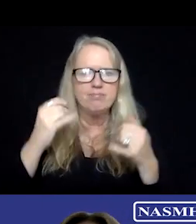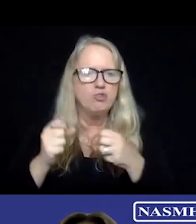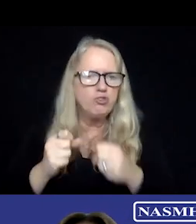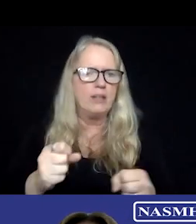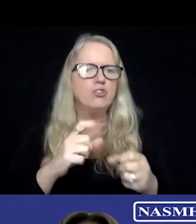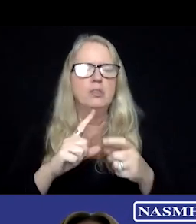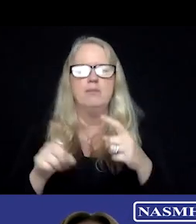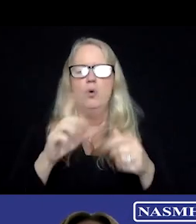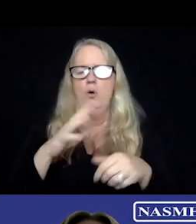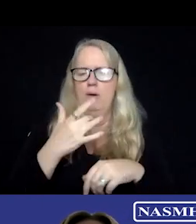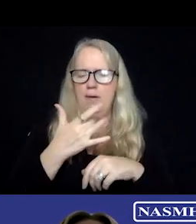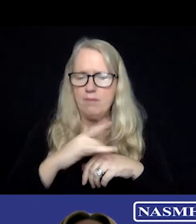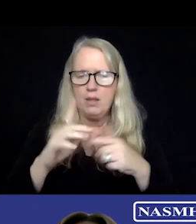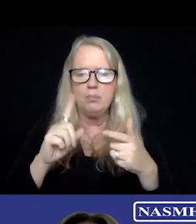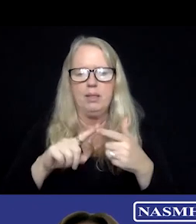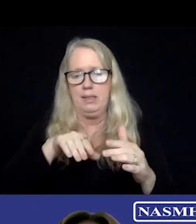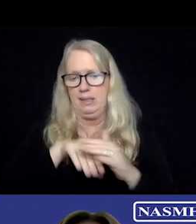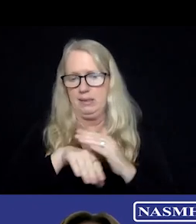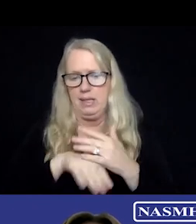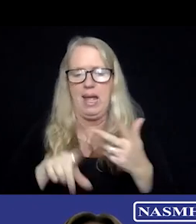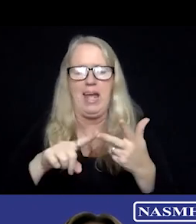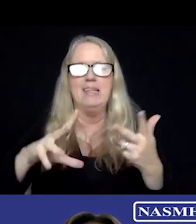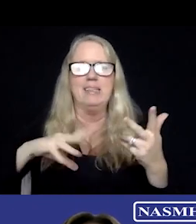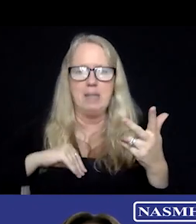ACCESSIBILITY, AND ACCEPTABILITY.